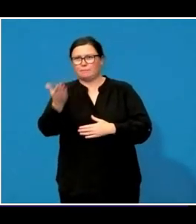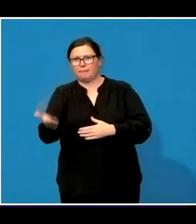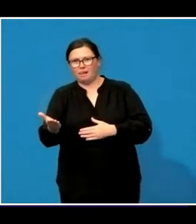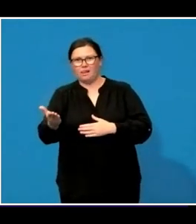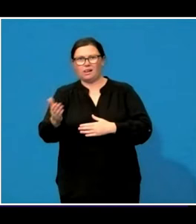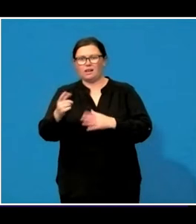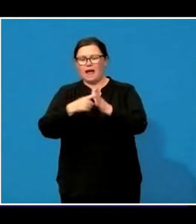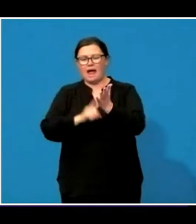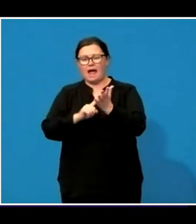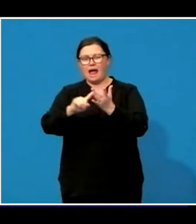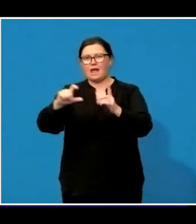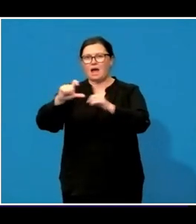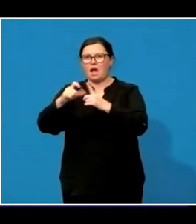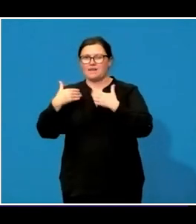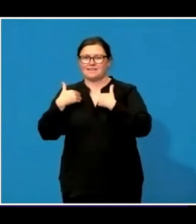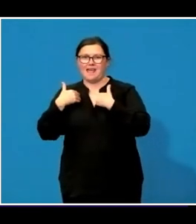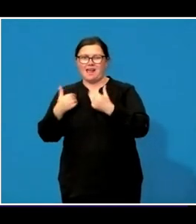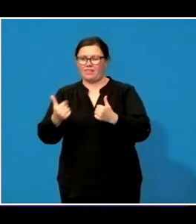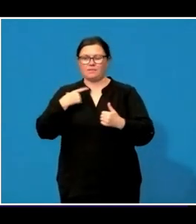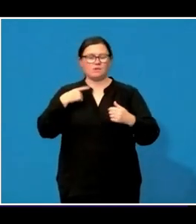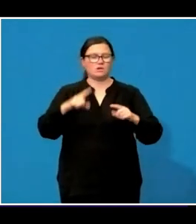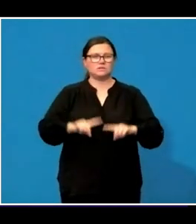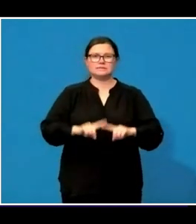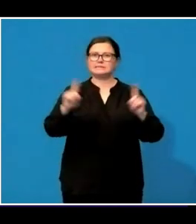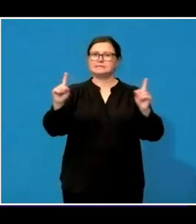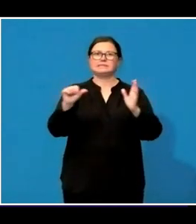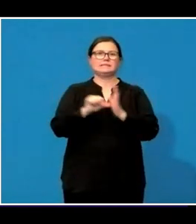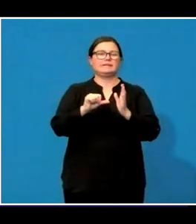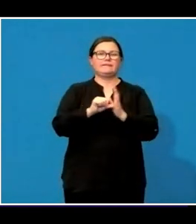So they were funded through Health to be able to deliver services for allied health,